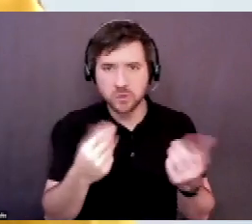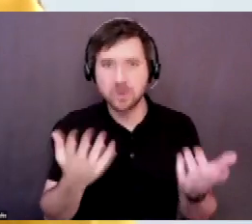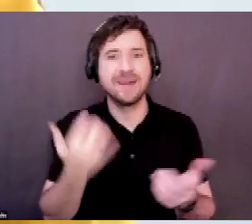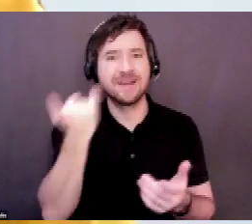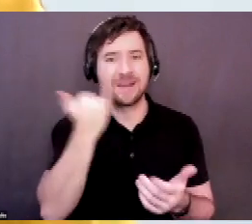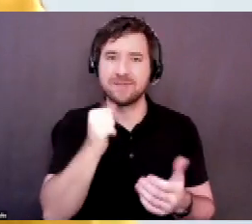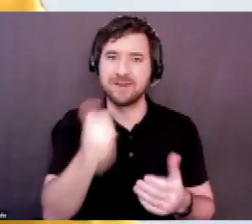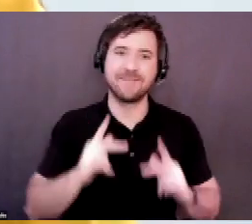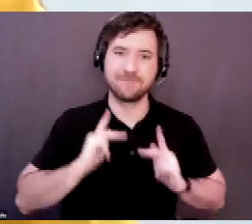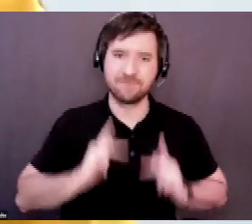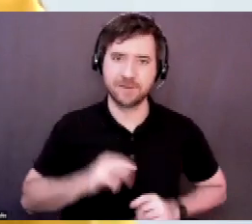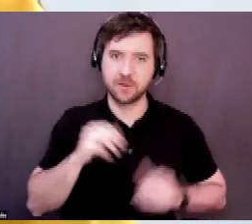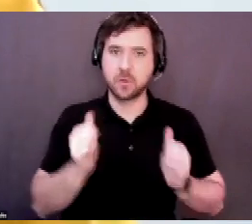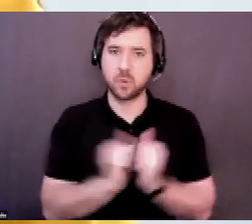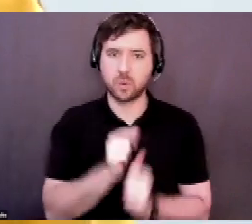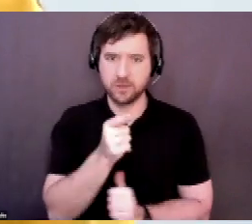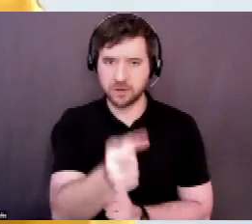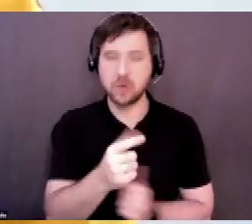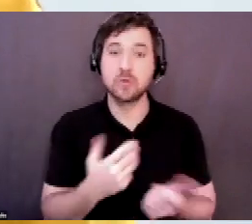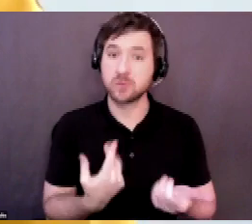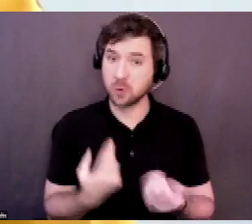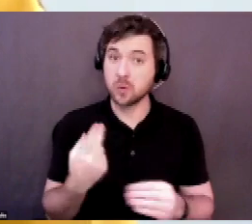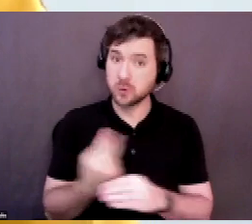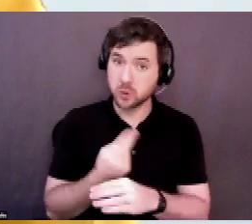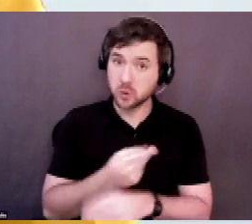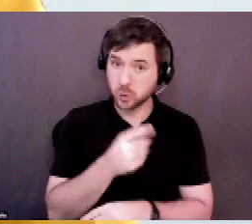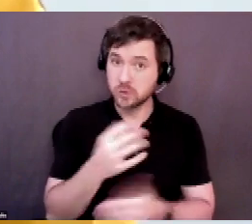those resources in that way. Is that helpful, Nicole?